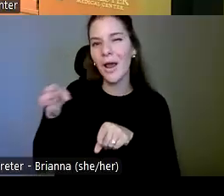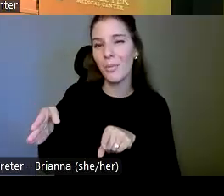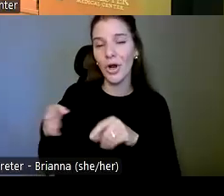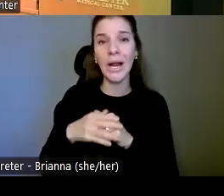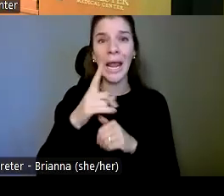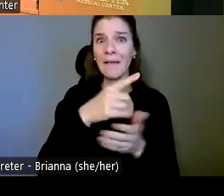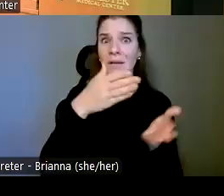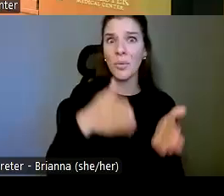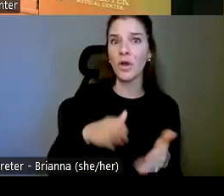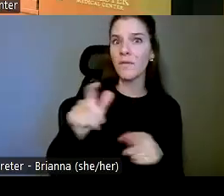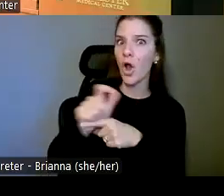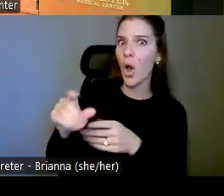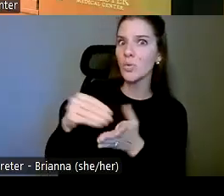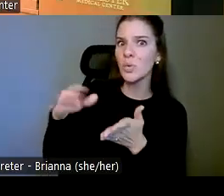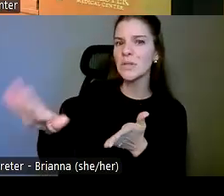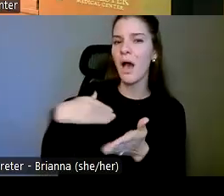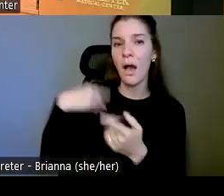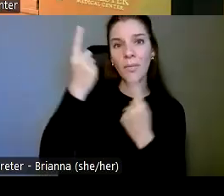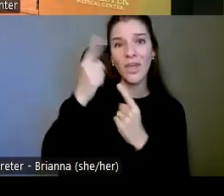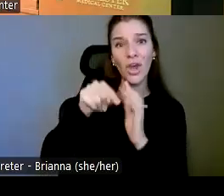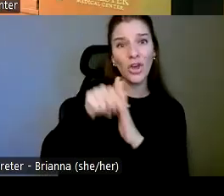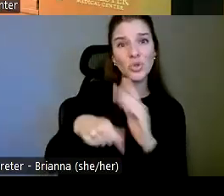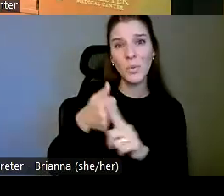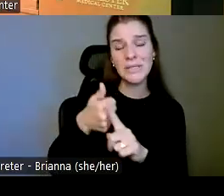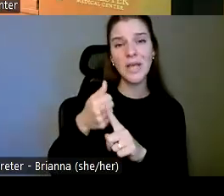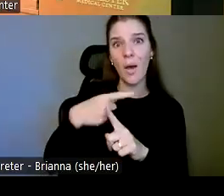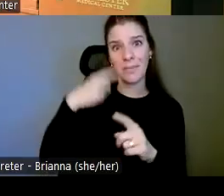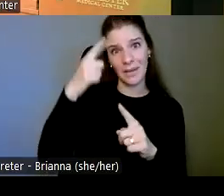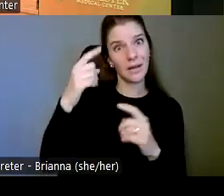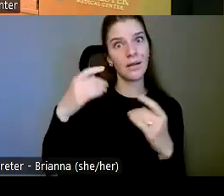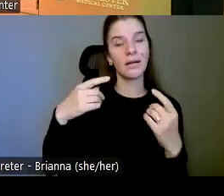saying I'm in crisis or I'm about to have suicide like well really that's not would take care of it